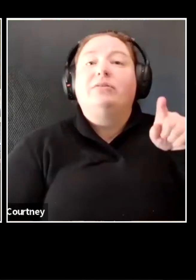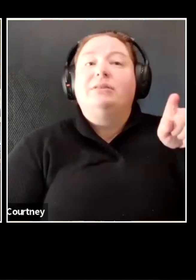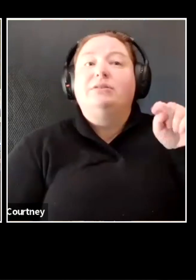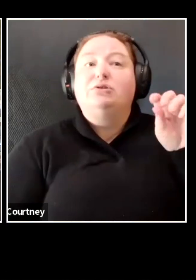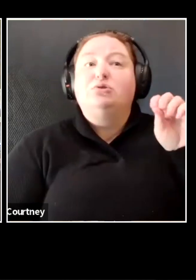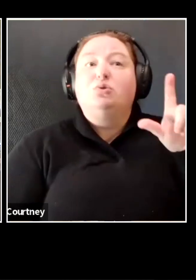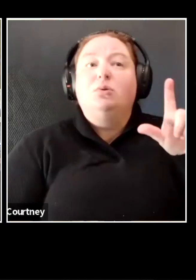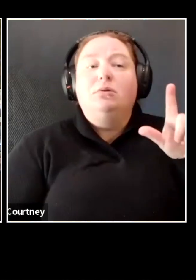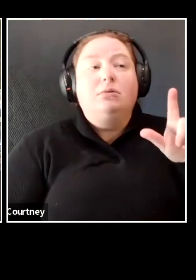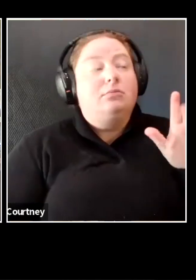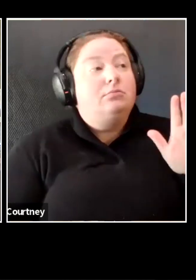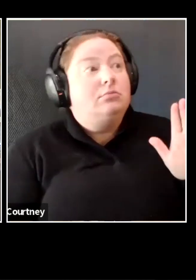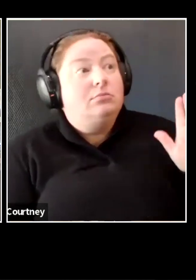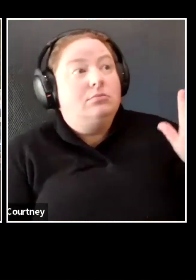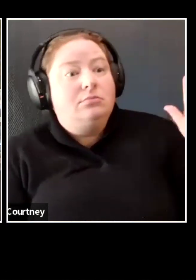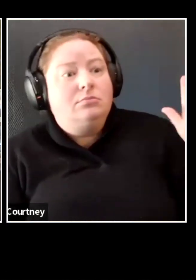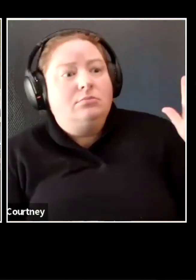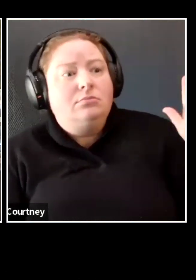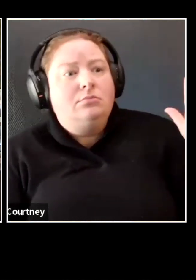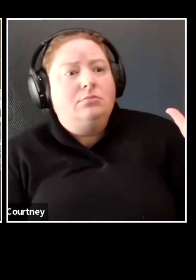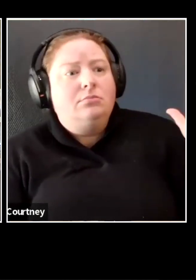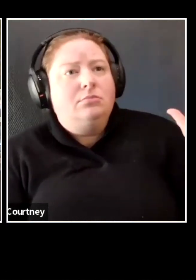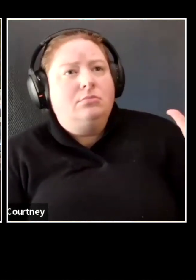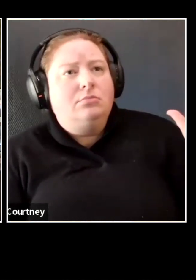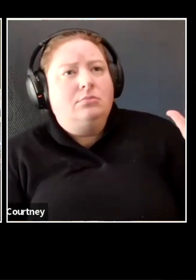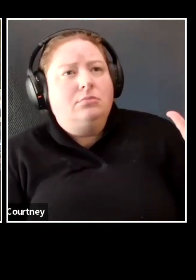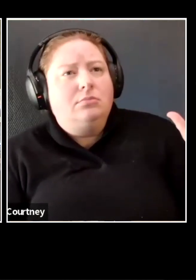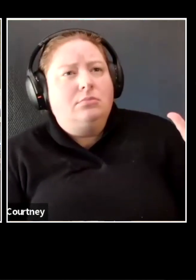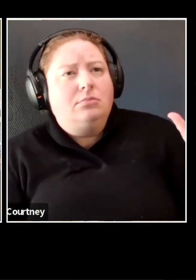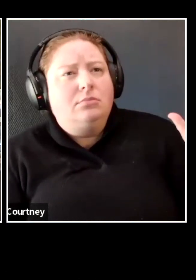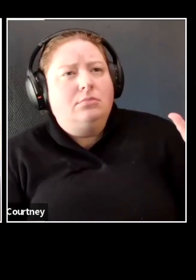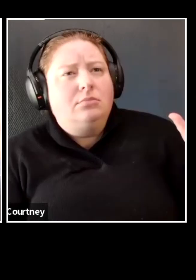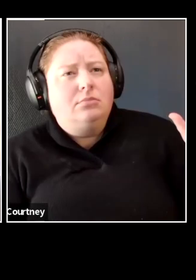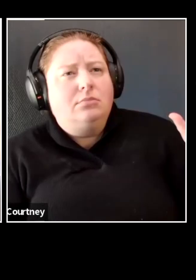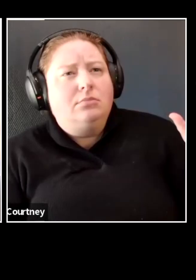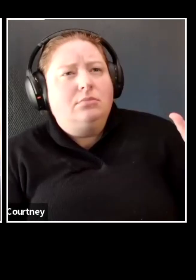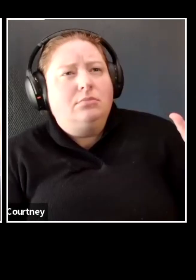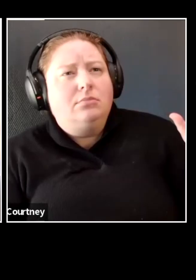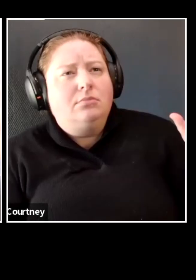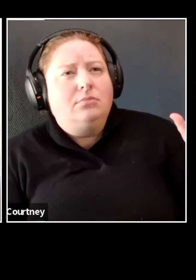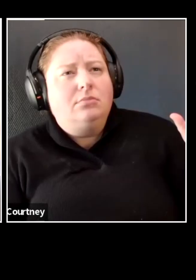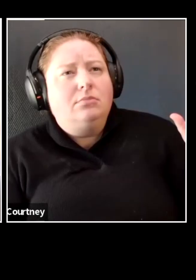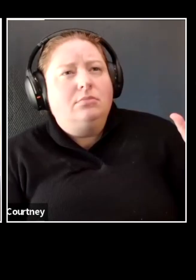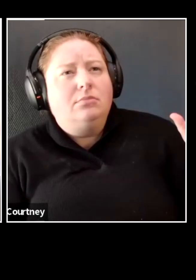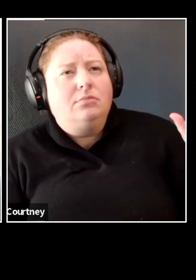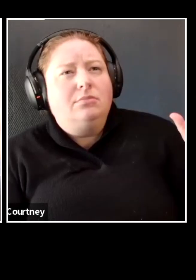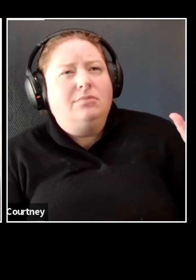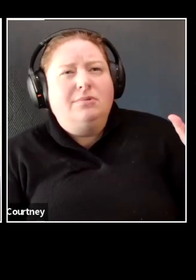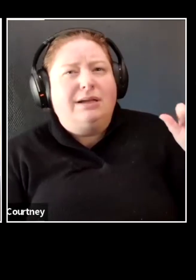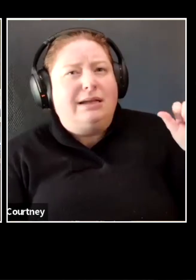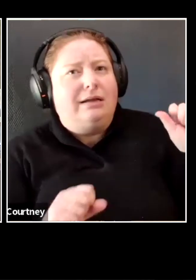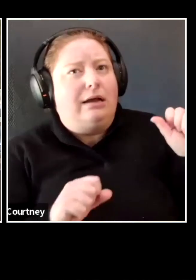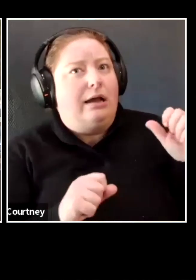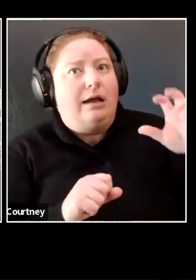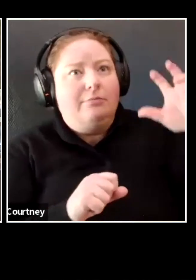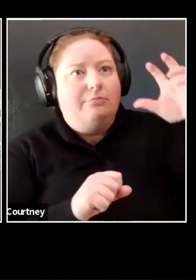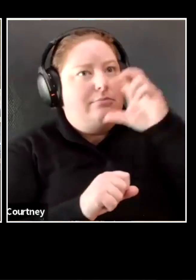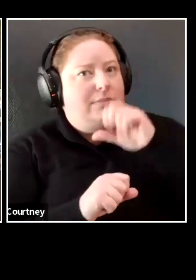I saw waste baskets. How come there are Can you put them in there? Would you Can you put it Can